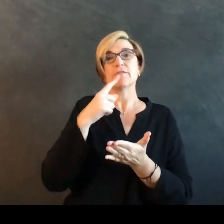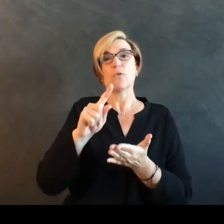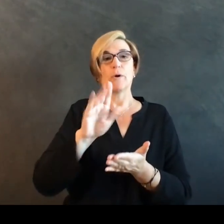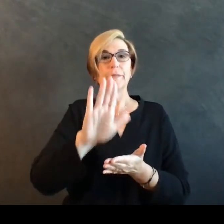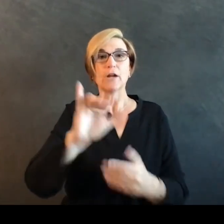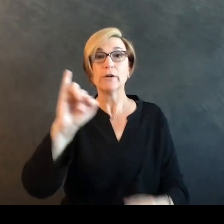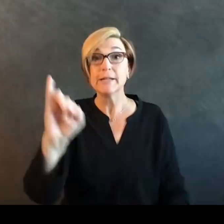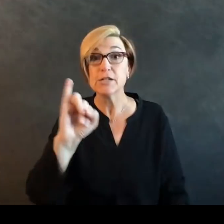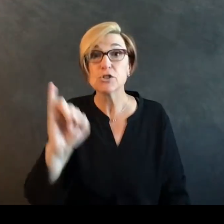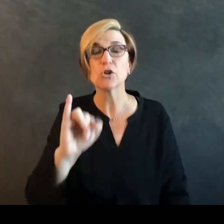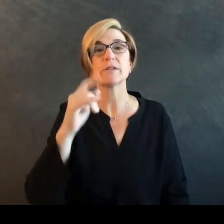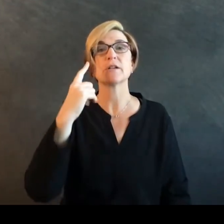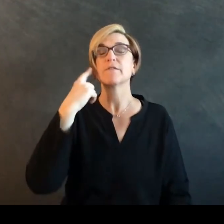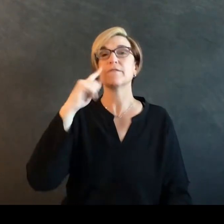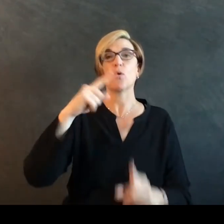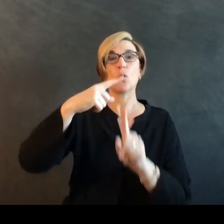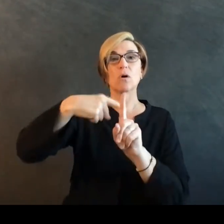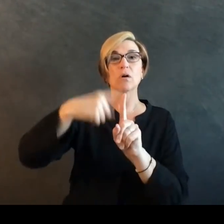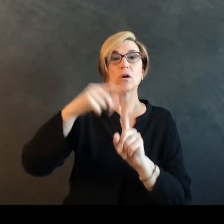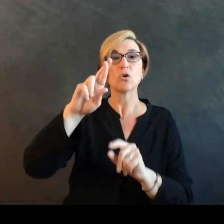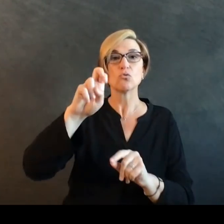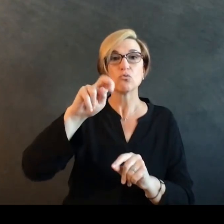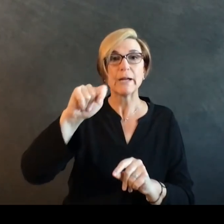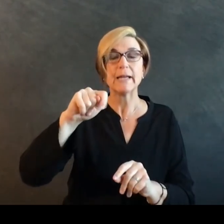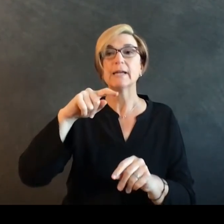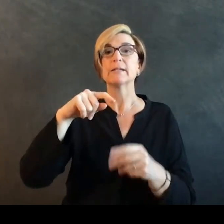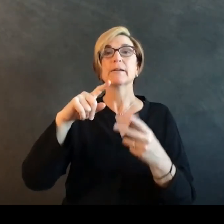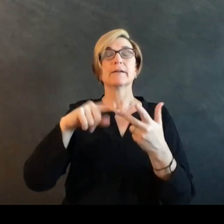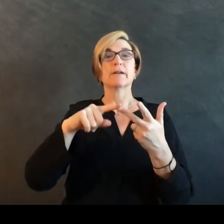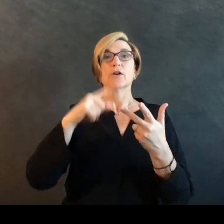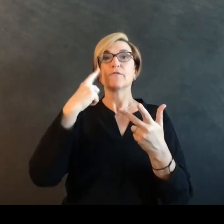you get money for your electricity so you're motivated we want you to have a